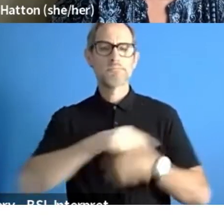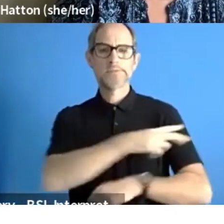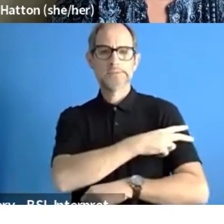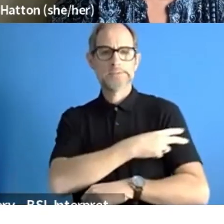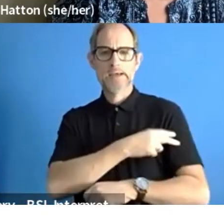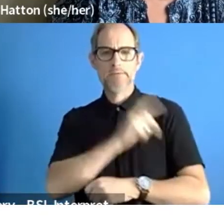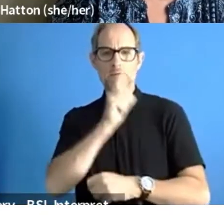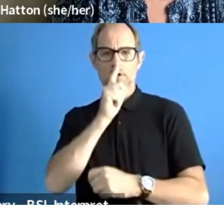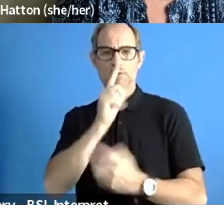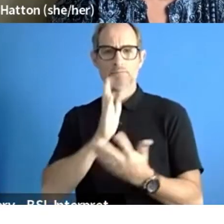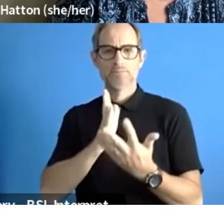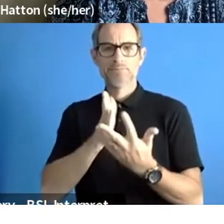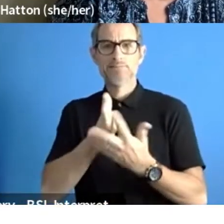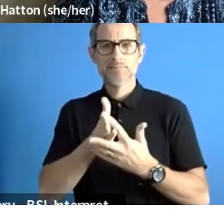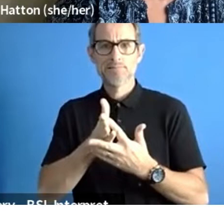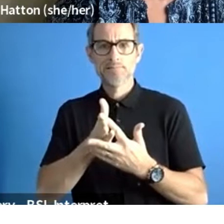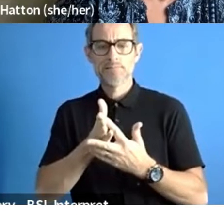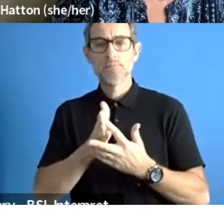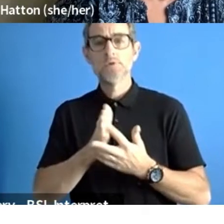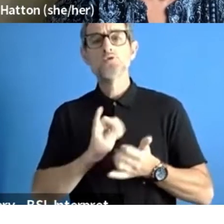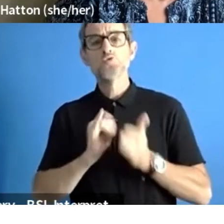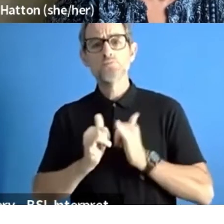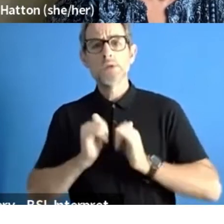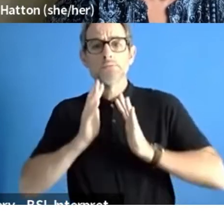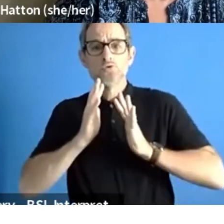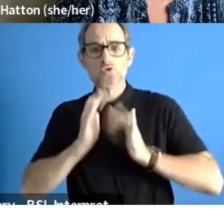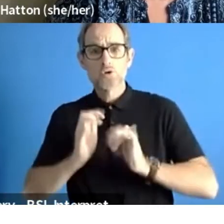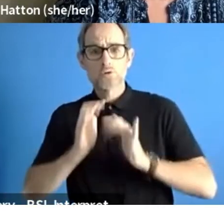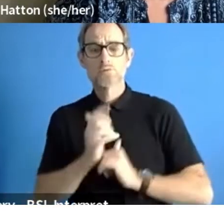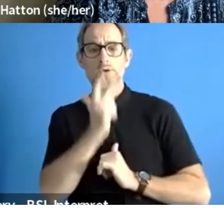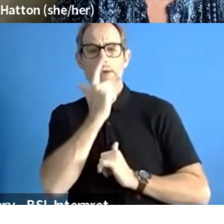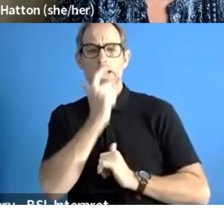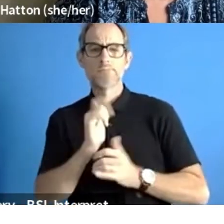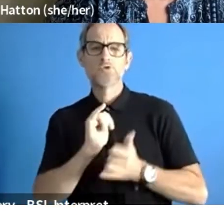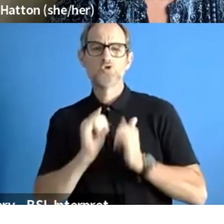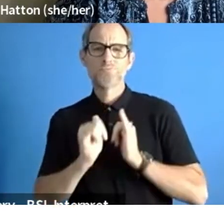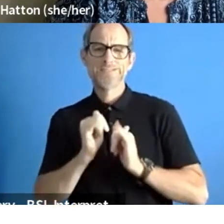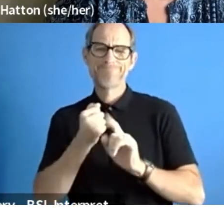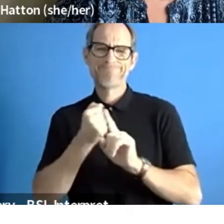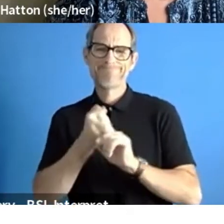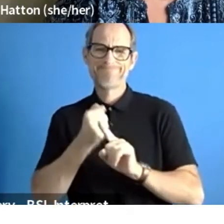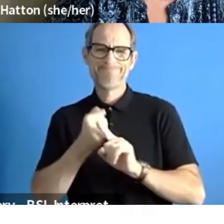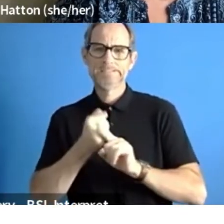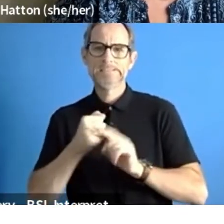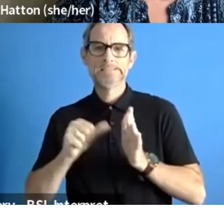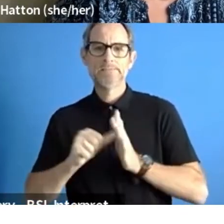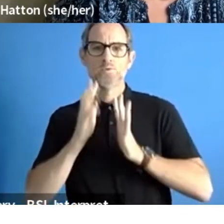Usually we can do that in the times we can't ^ by ^ but it's a constant but it's a constant battle, so I'm absolutely thrilled we're going to